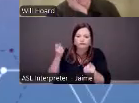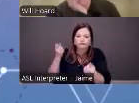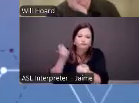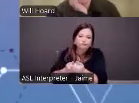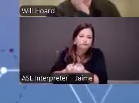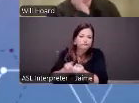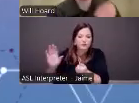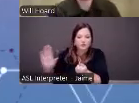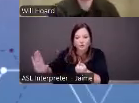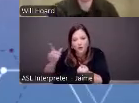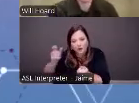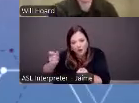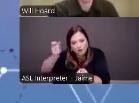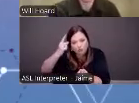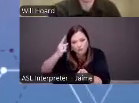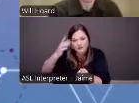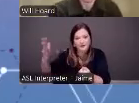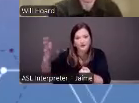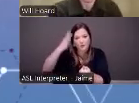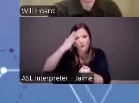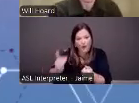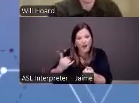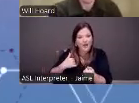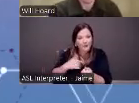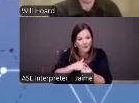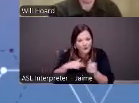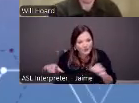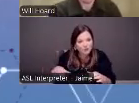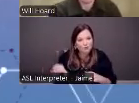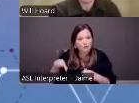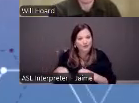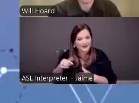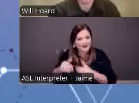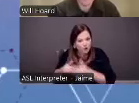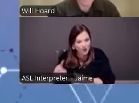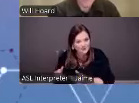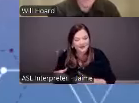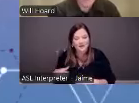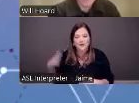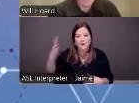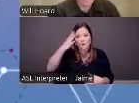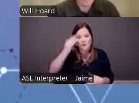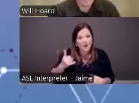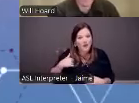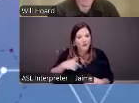had of why we were doing these research procedures. Like, why are we doing these surveys at the beginning